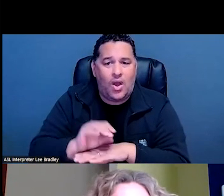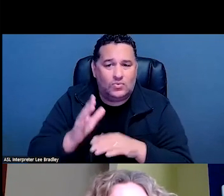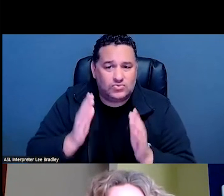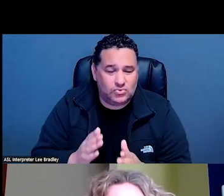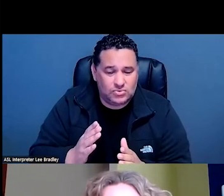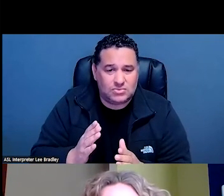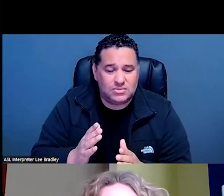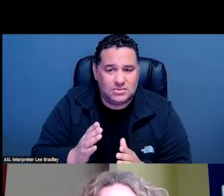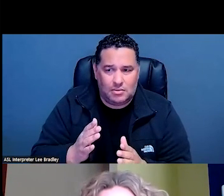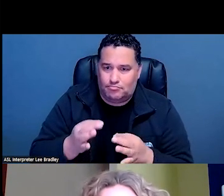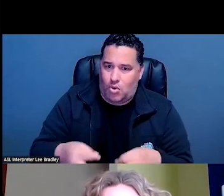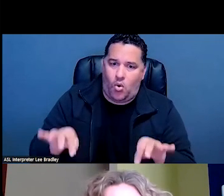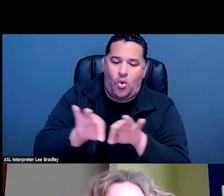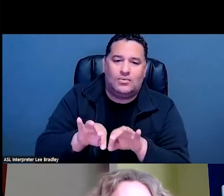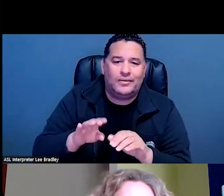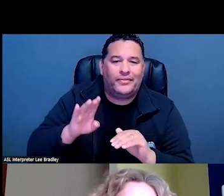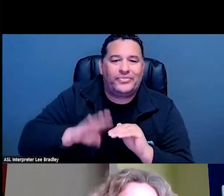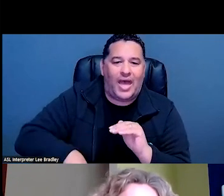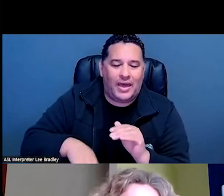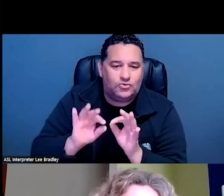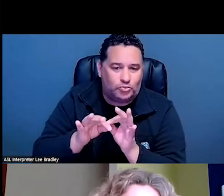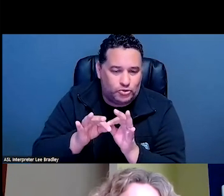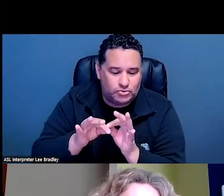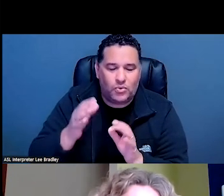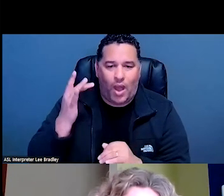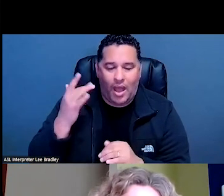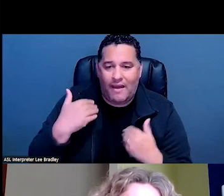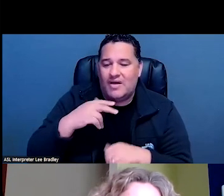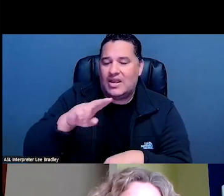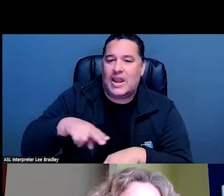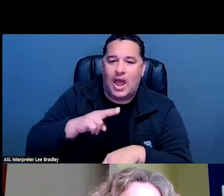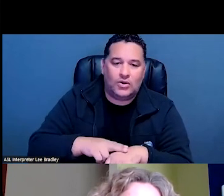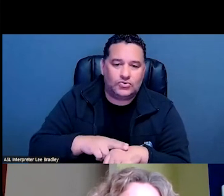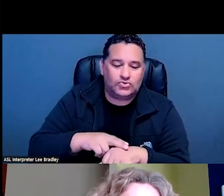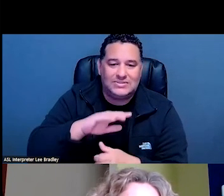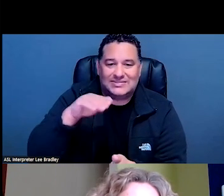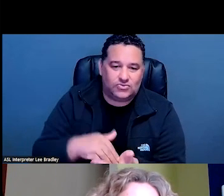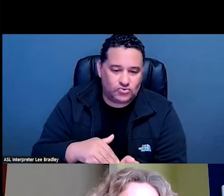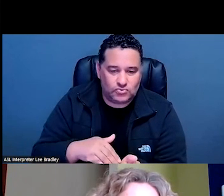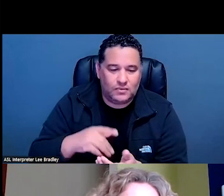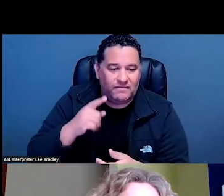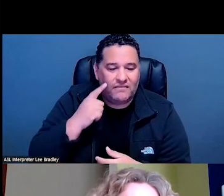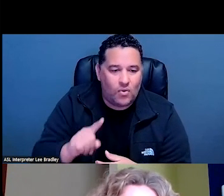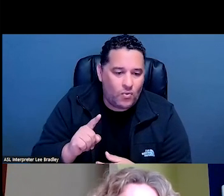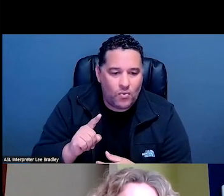WHY WOULD ASL FLUENT COUNSELORS BE IMPORTANT, RATHER THAN INTERPRETERS. BY